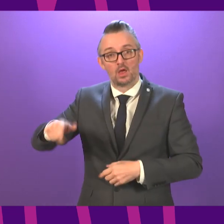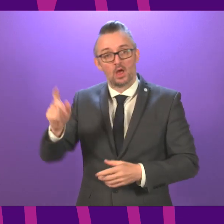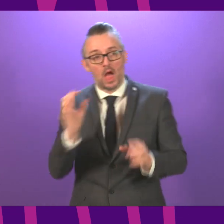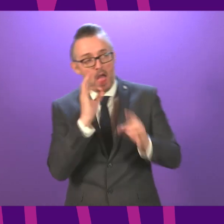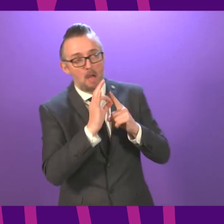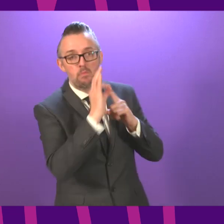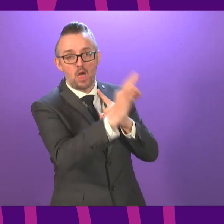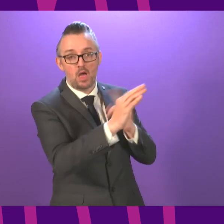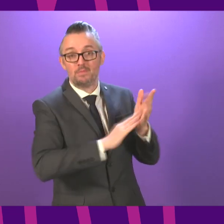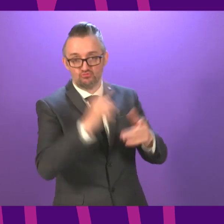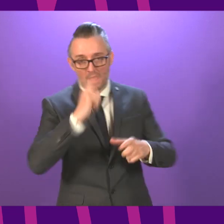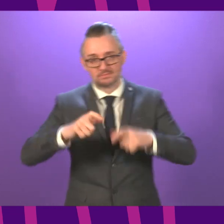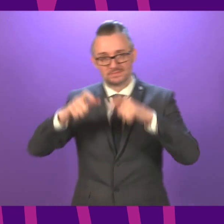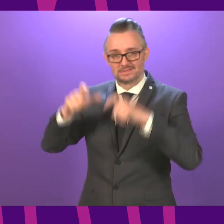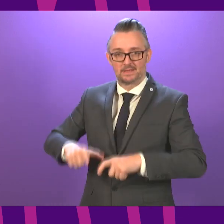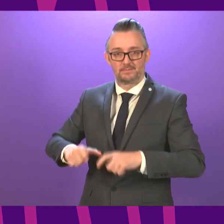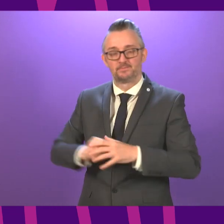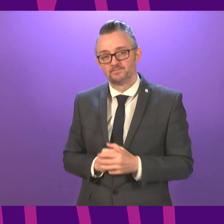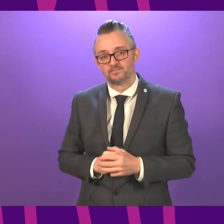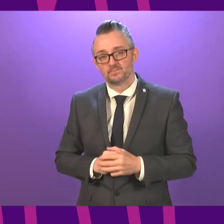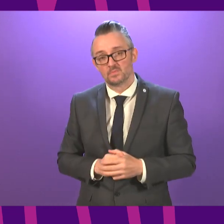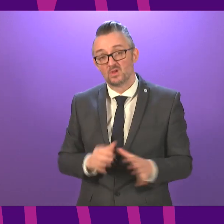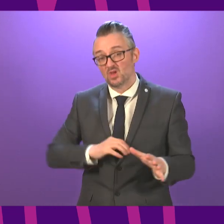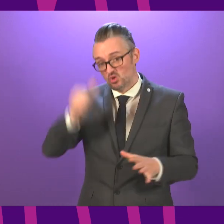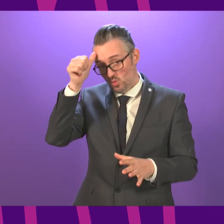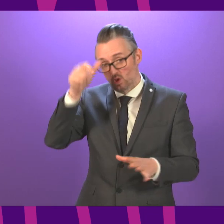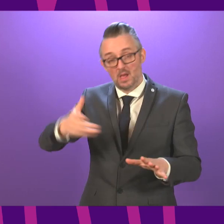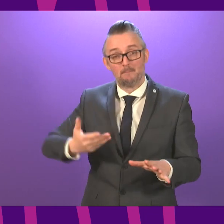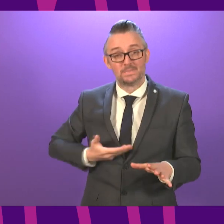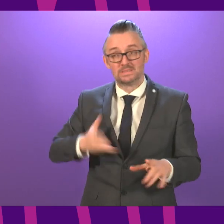We understand that businesses across Scotland have been put under immense strain over the past year,